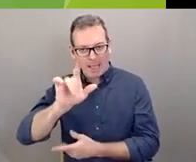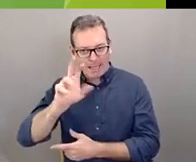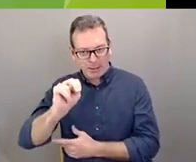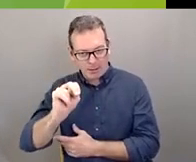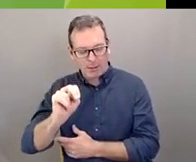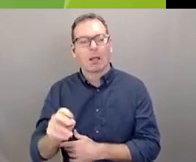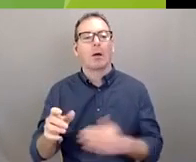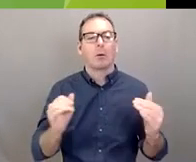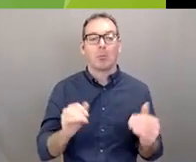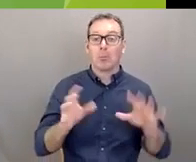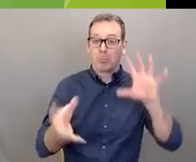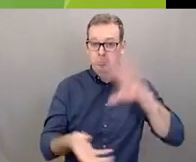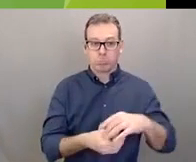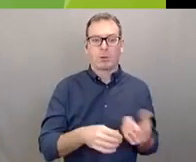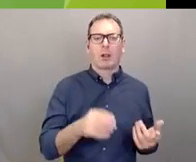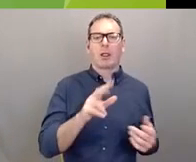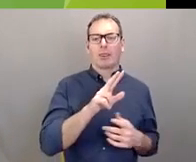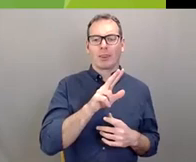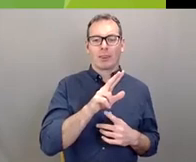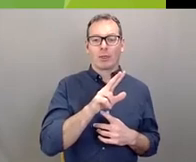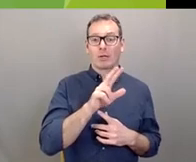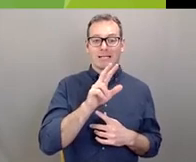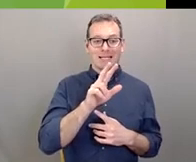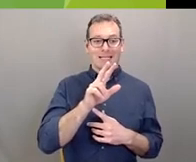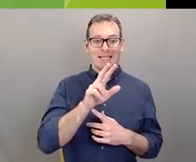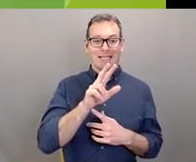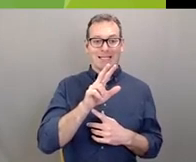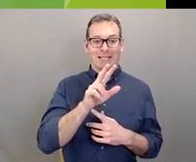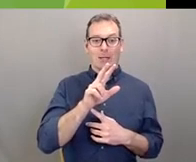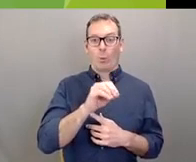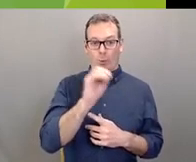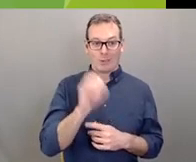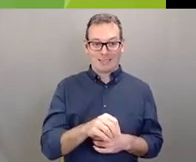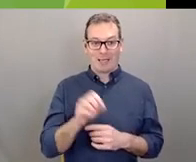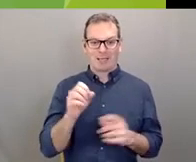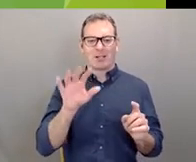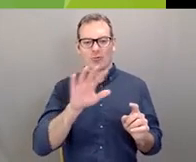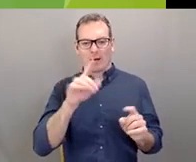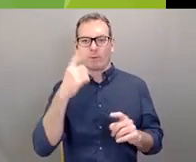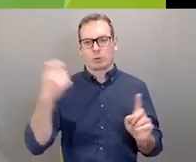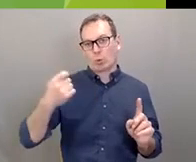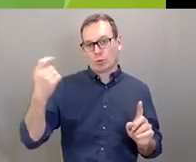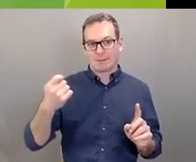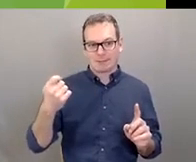spent in social assistance which was approximately 11.4 billion 20.1 percent were in was in private